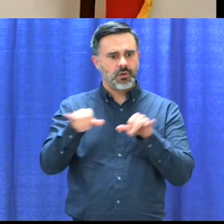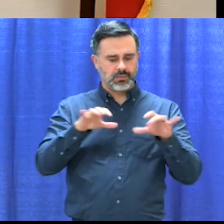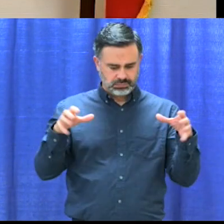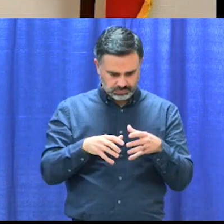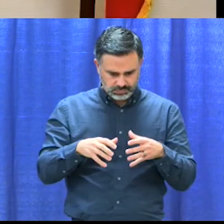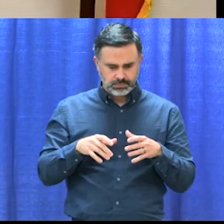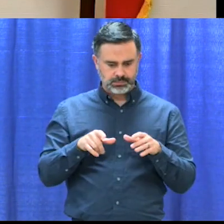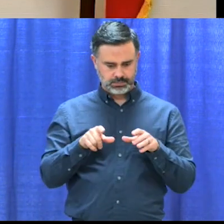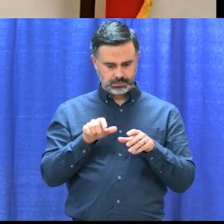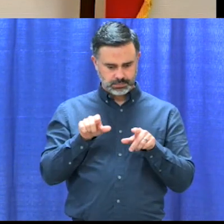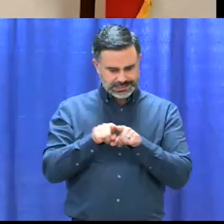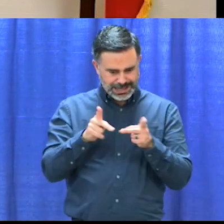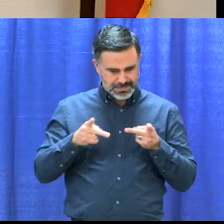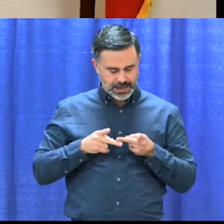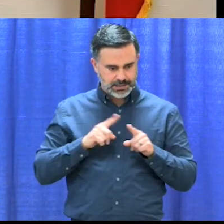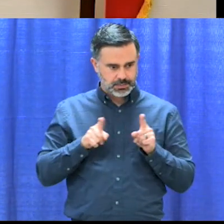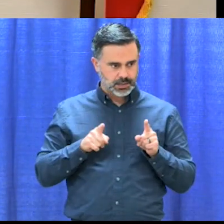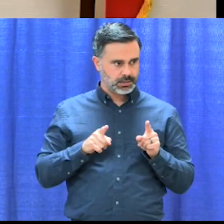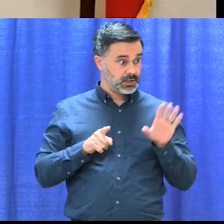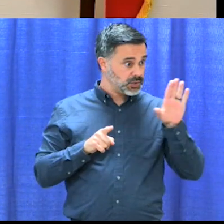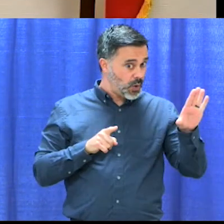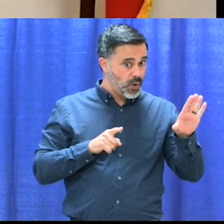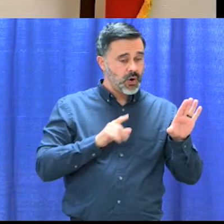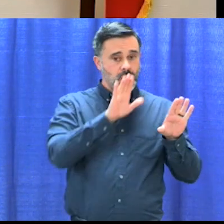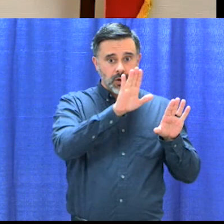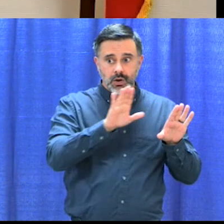distancing I want you to know that all your state officials and elected officials we all